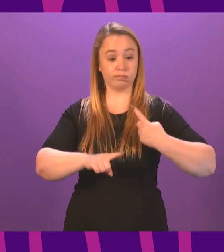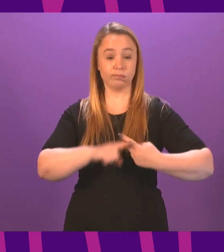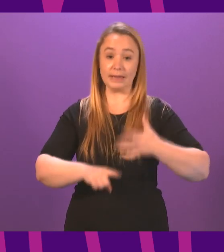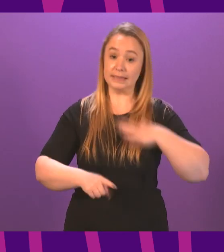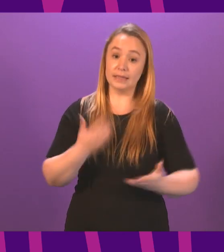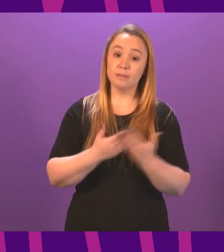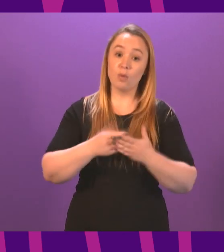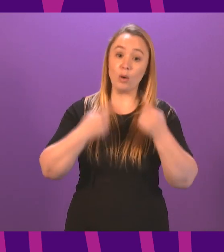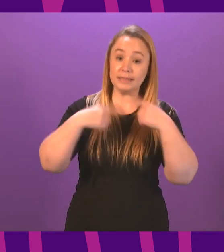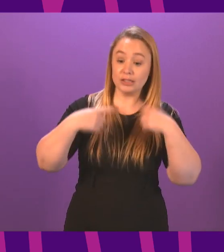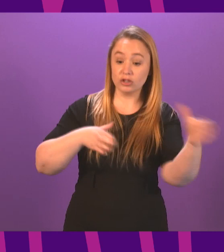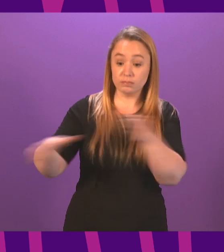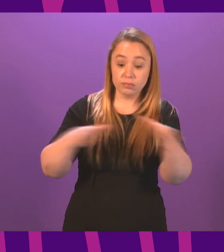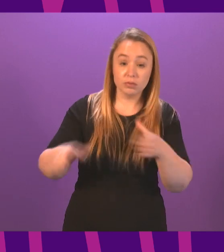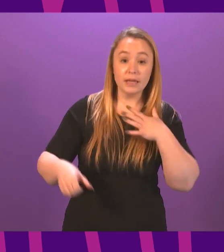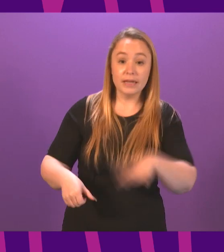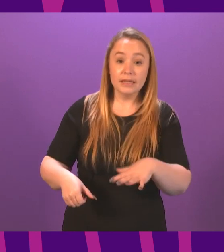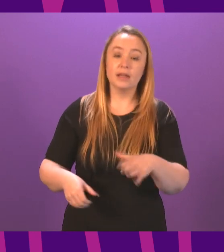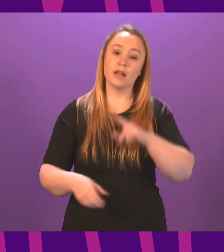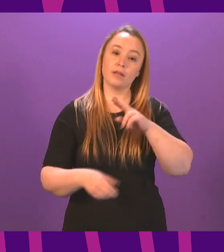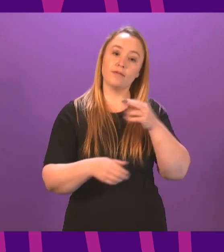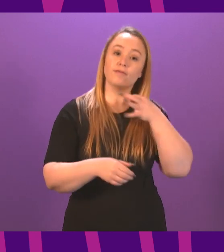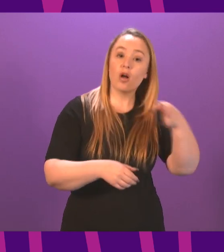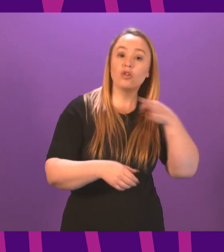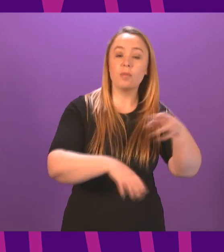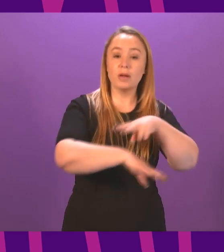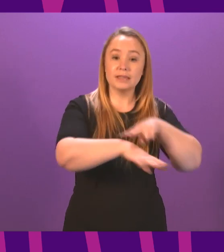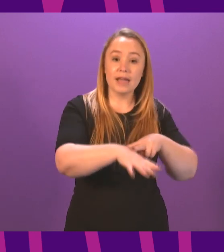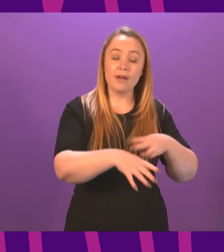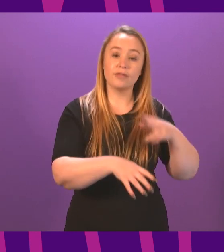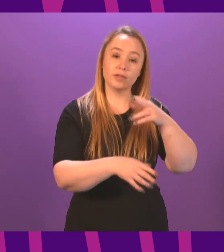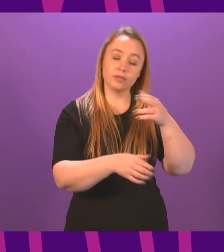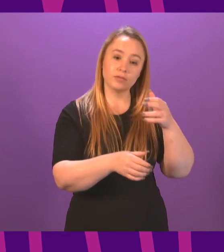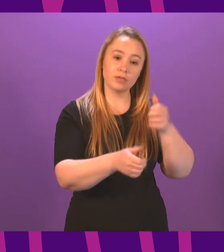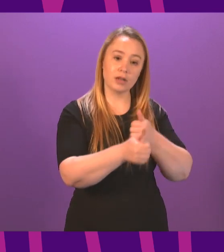vulnerable school staff and regular Covid tests for staff and senior pupils?